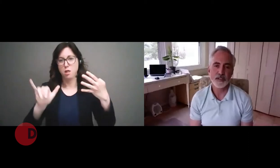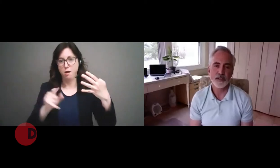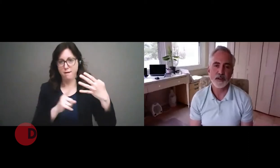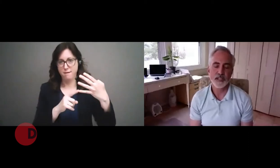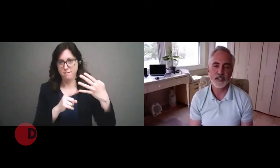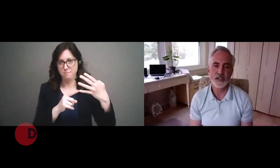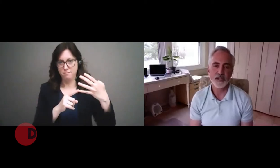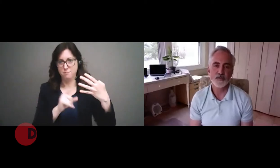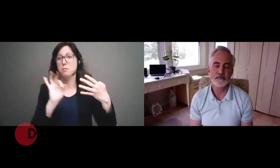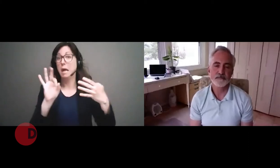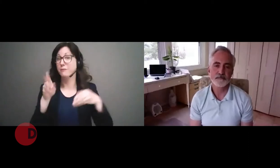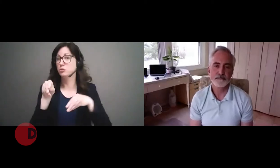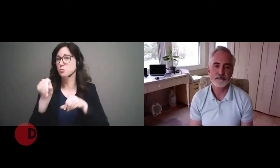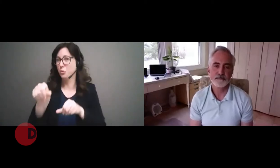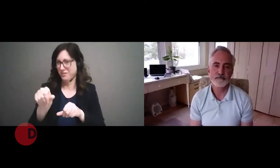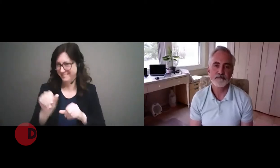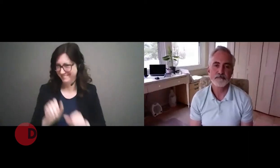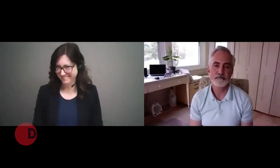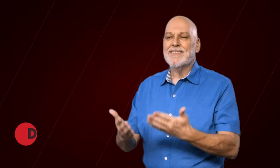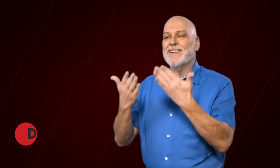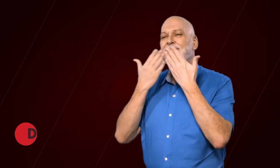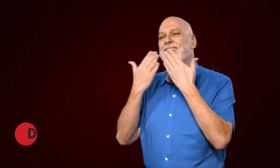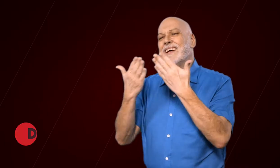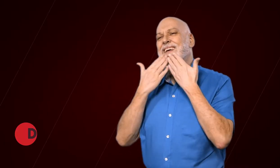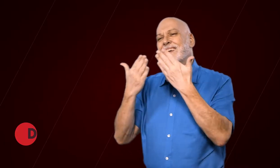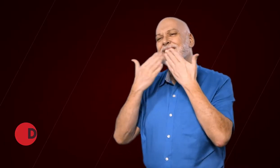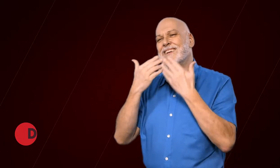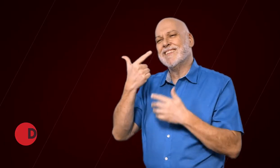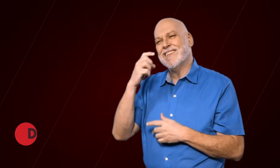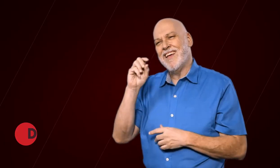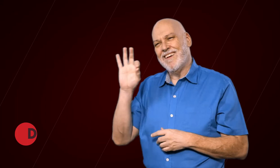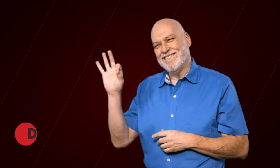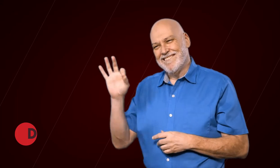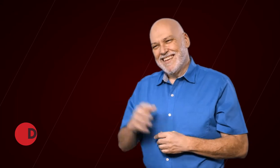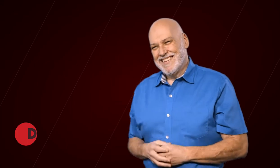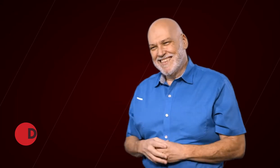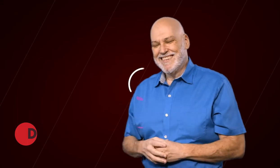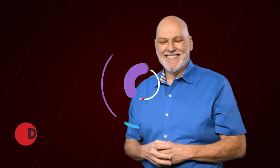if all goes smooth. [Anselmo]: Thanks, Geoff.